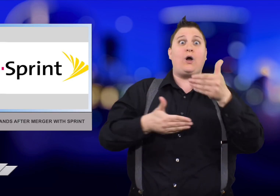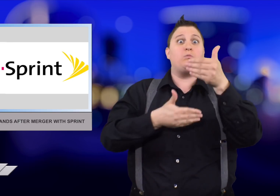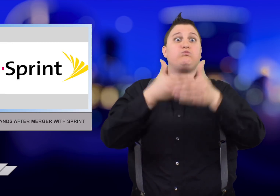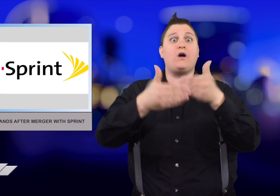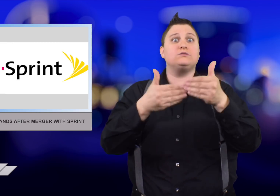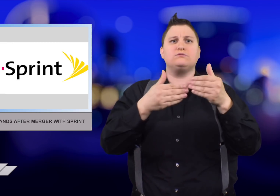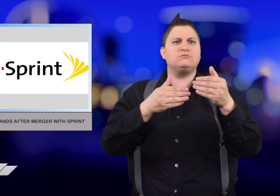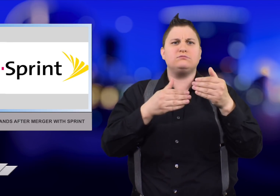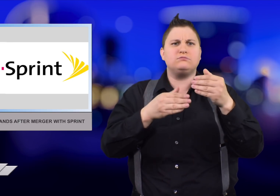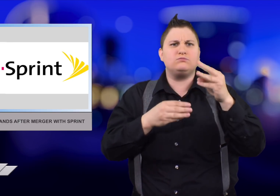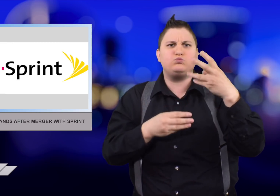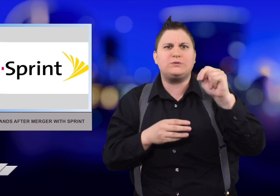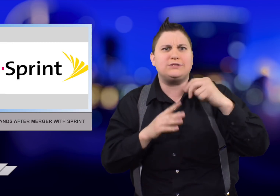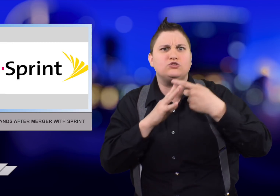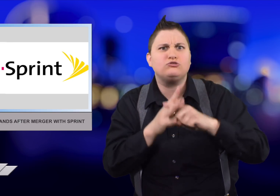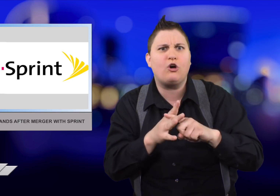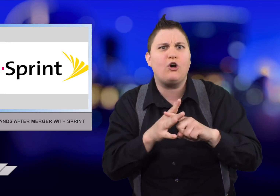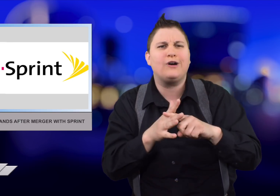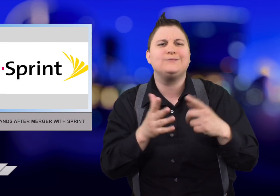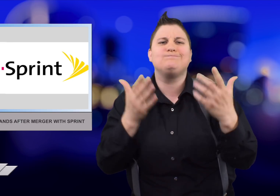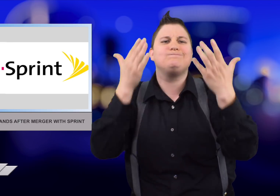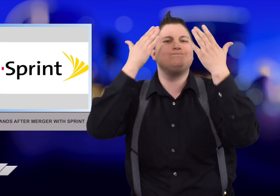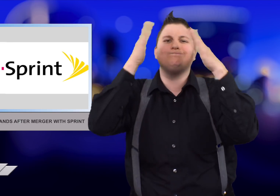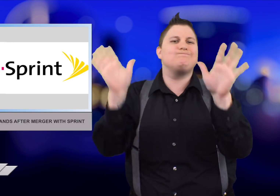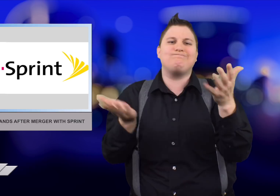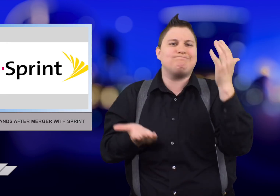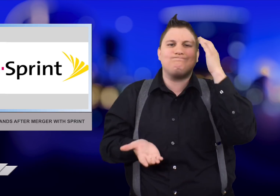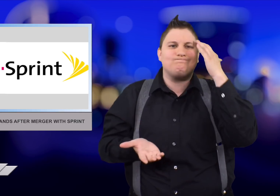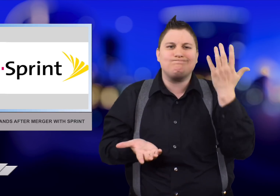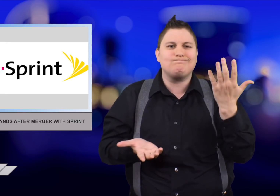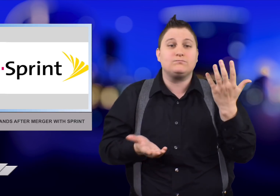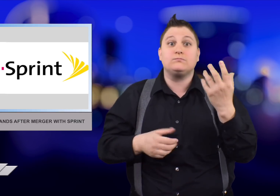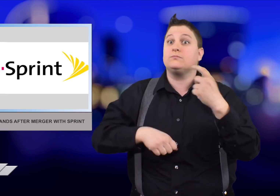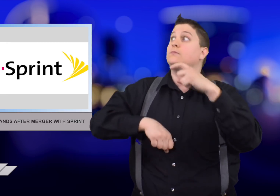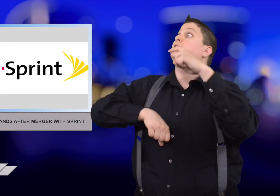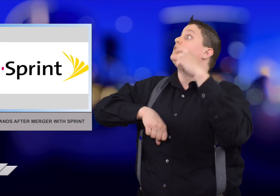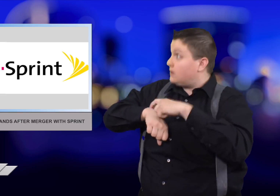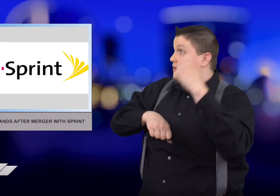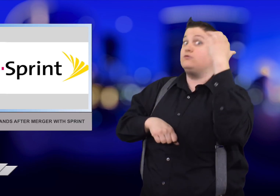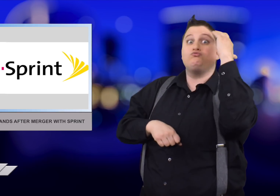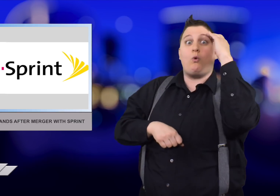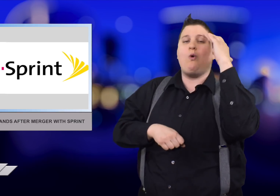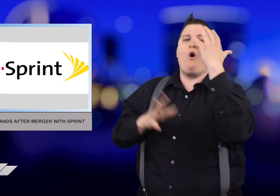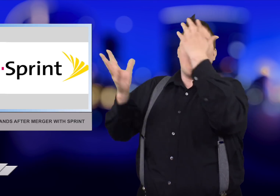No word yet on when the hiring process will start but as soon as we know we will pass